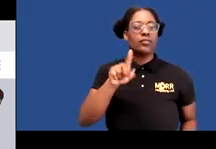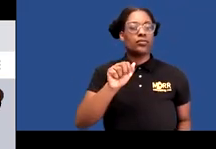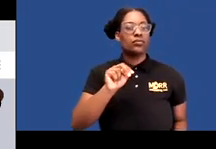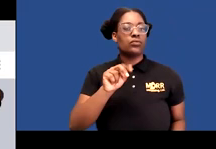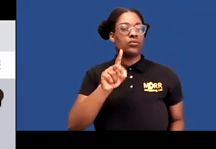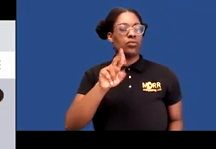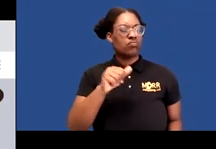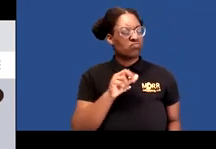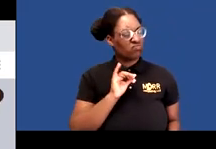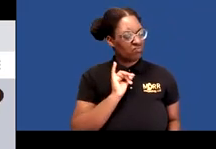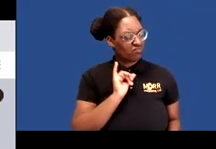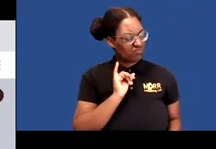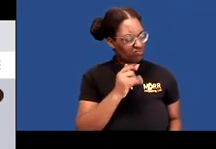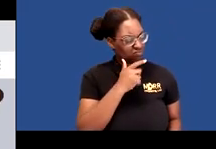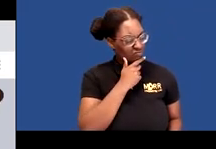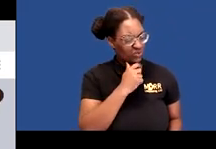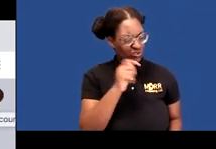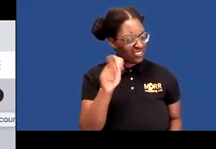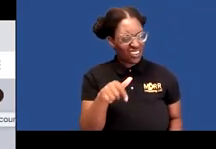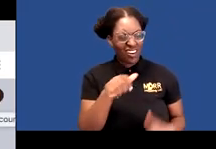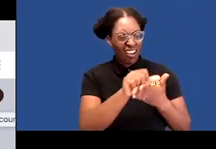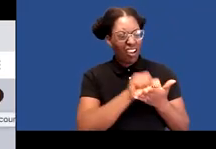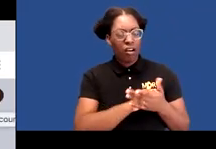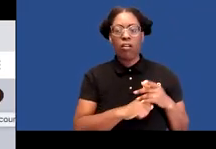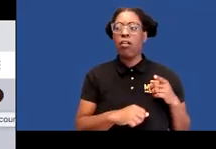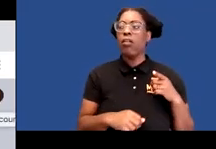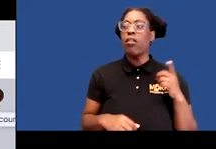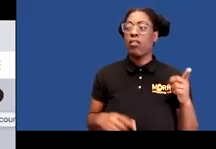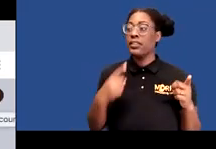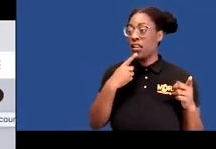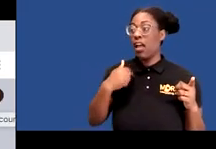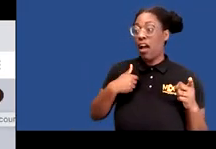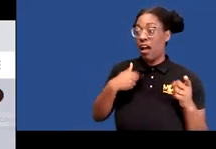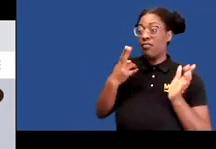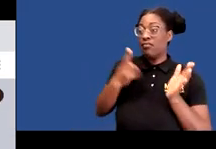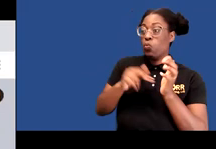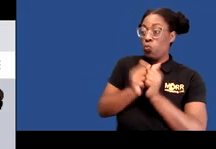[Jenelle, facilitator] Someone says they logged in with a Padlet account too and still do not see it.